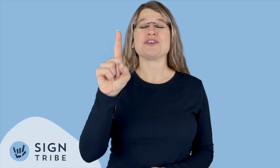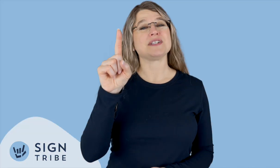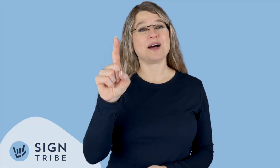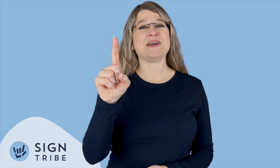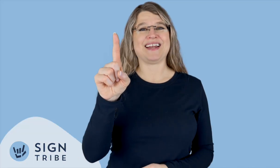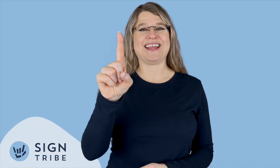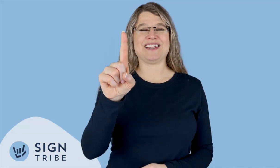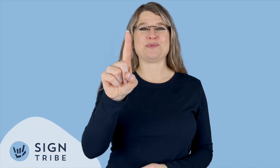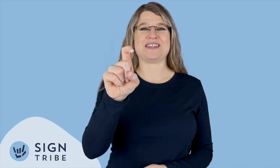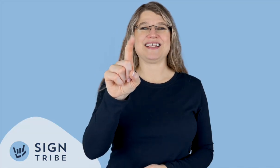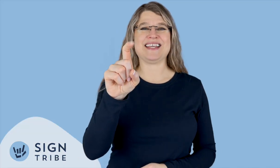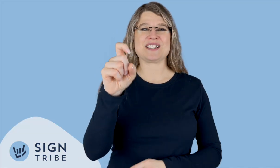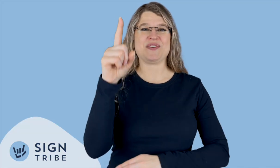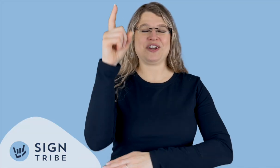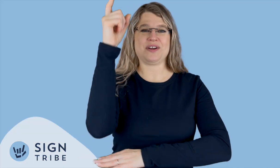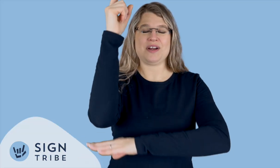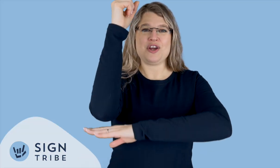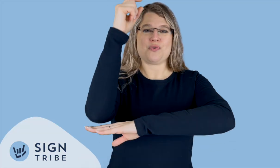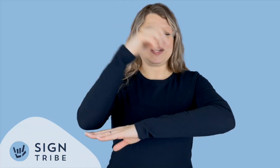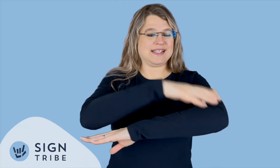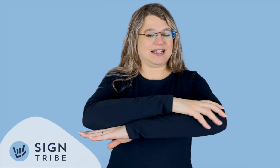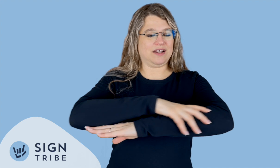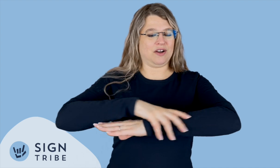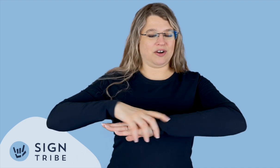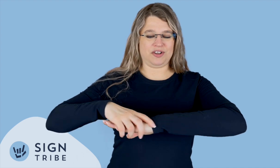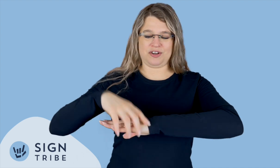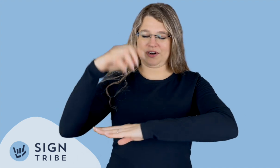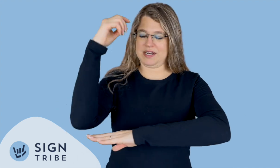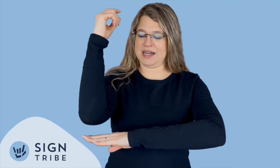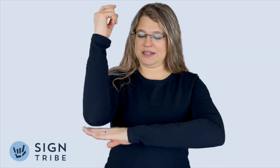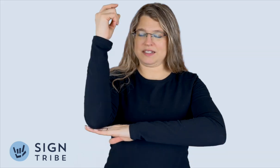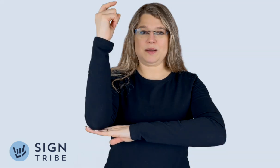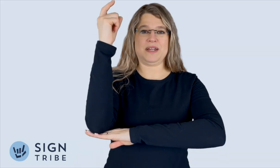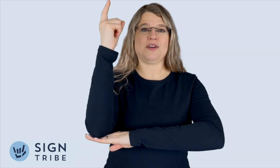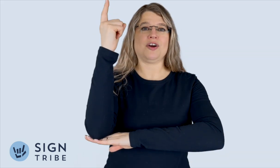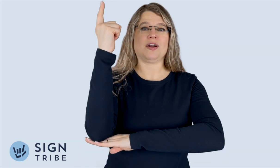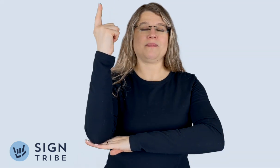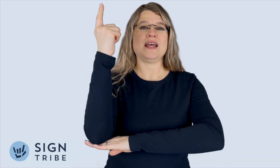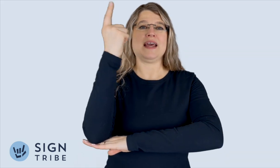your dominant hand with the index finger, resting on your non dominant arm,